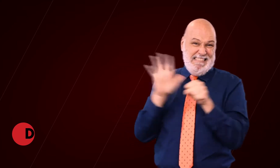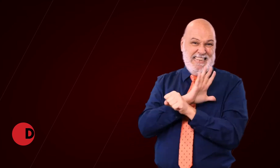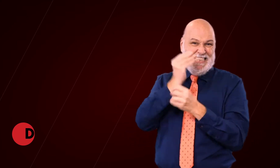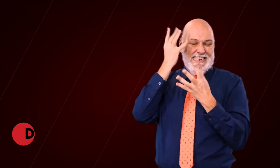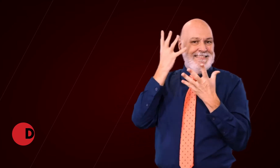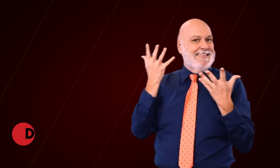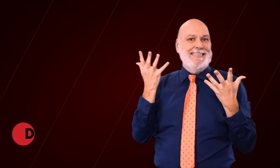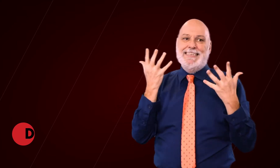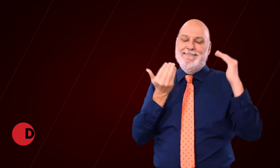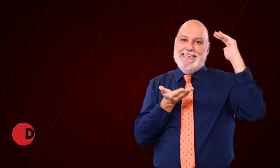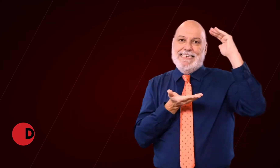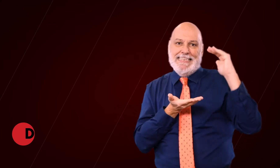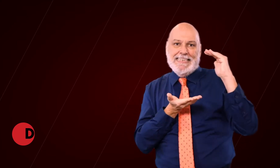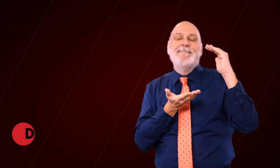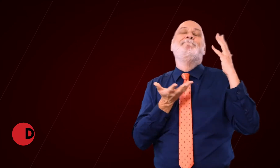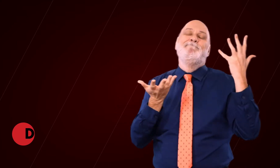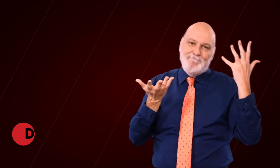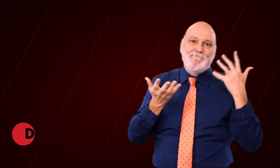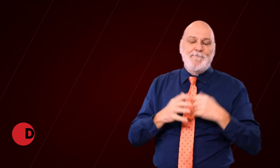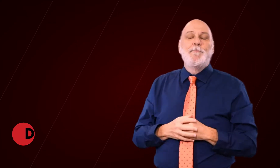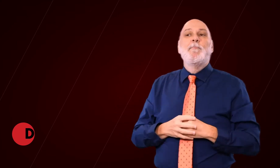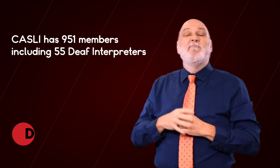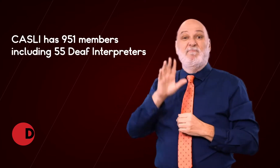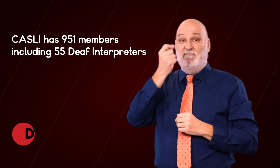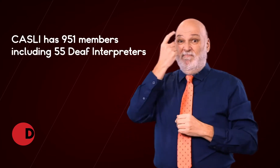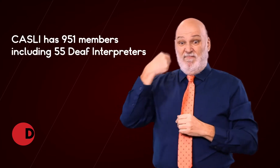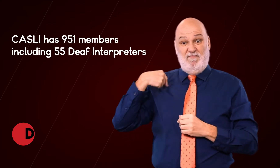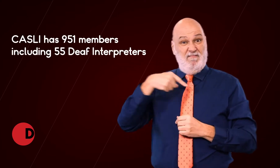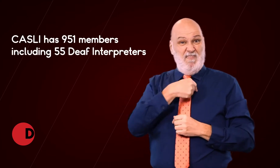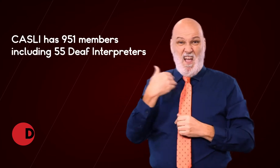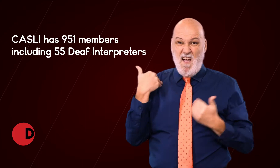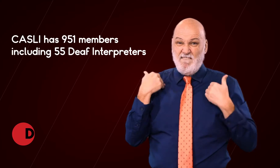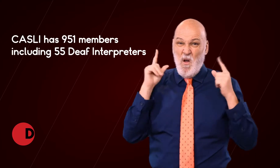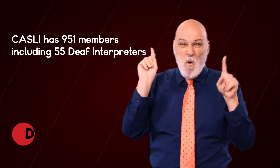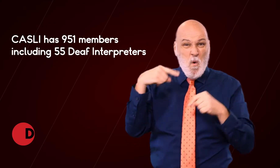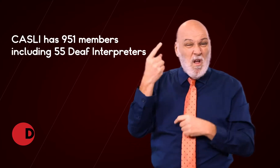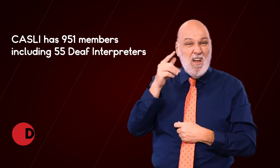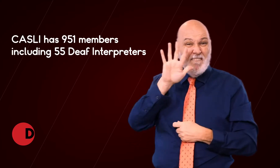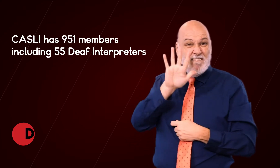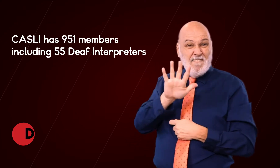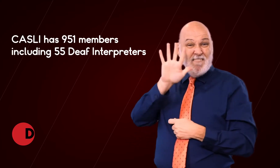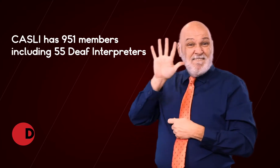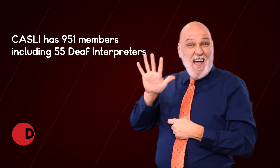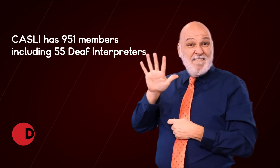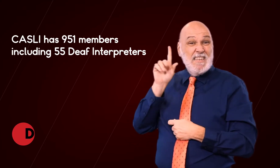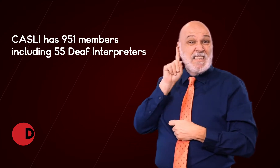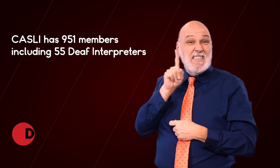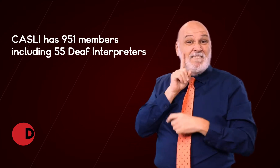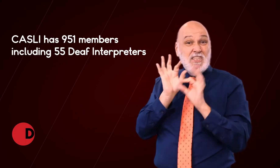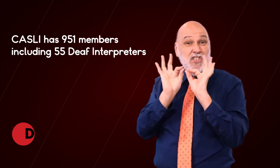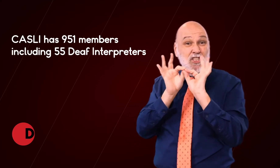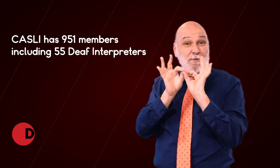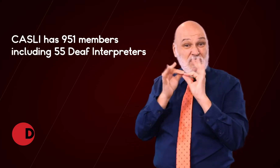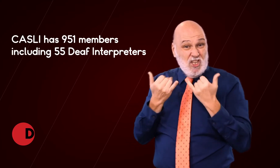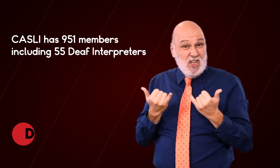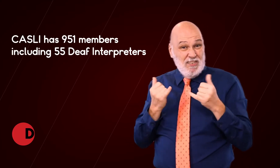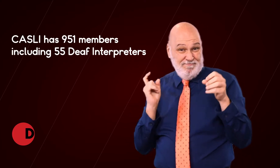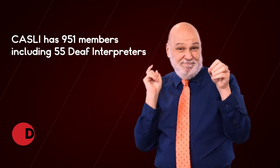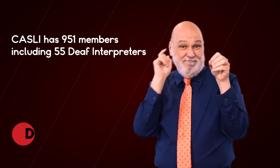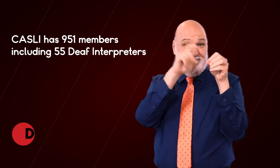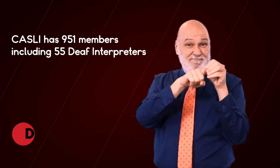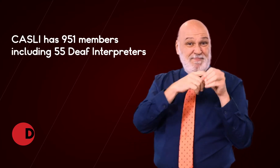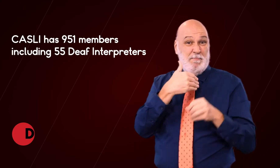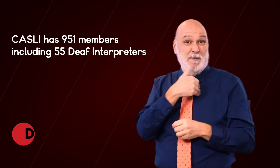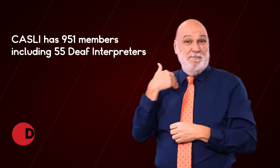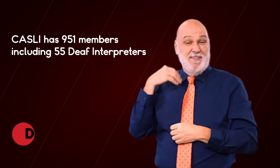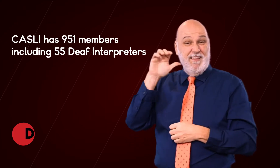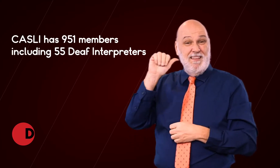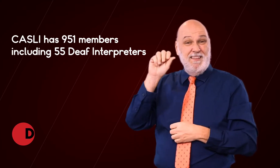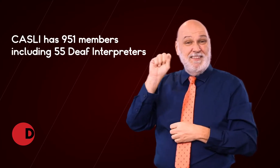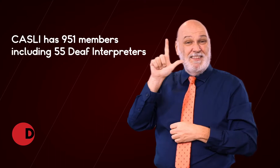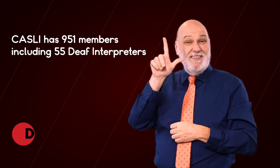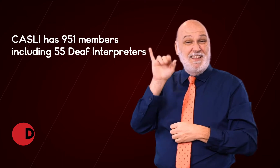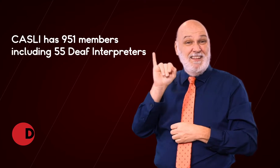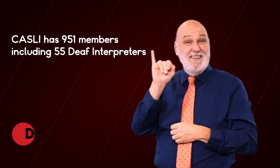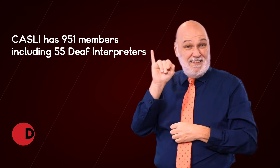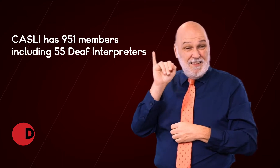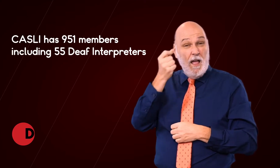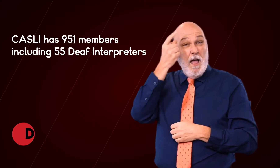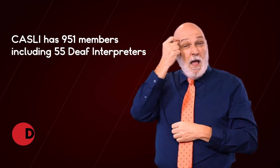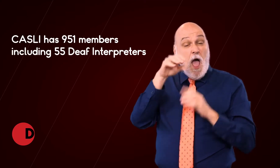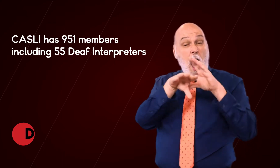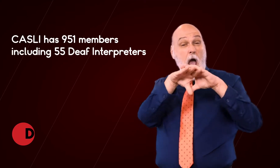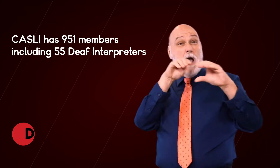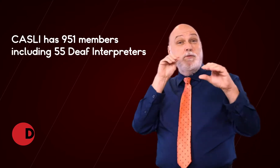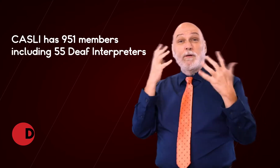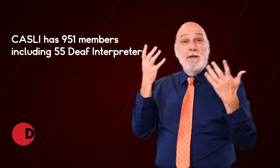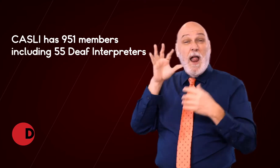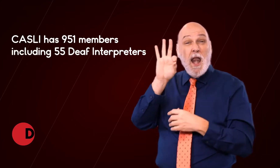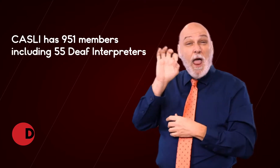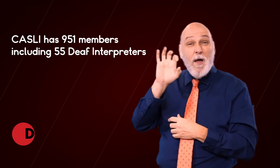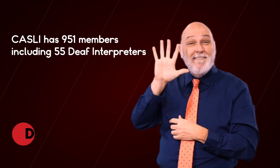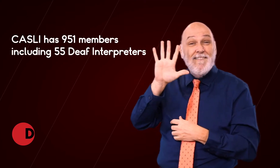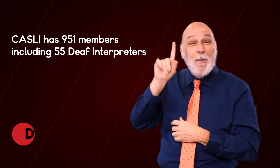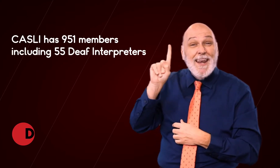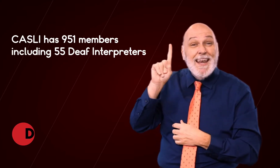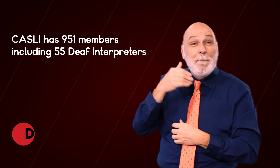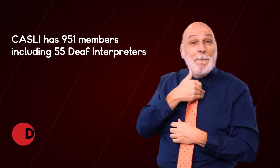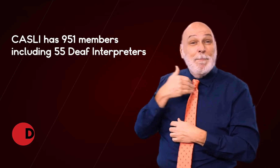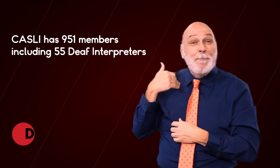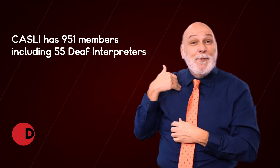There are 55 Deaf Interpreters currently members with CASLI.